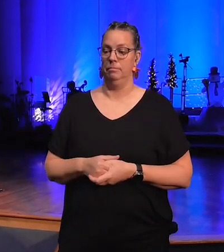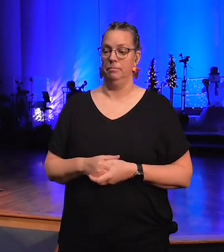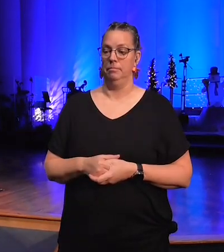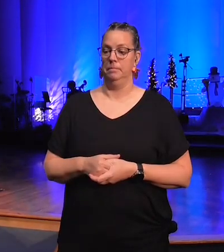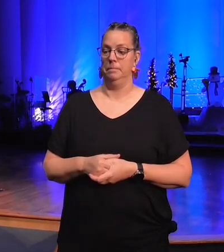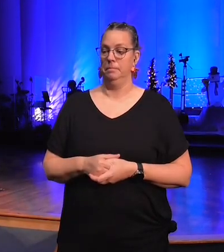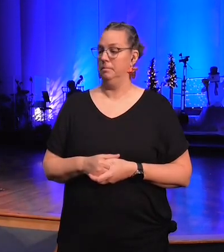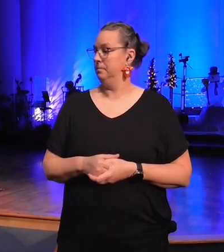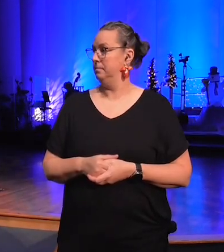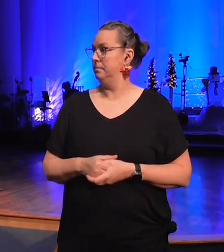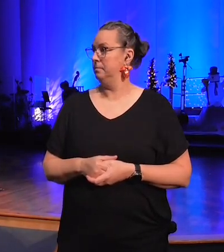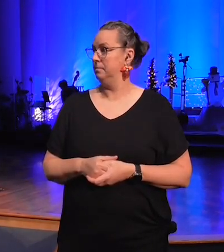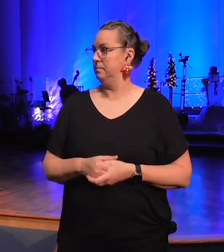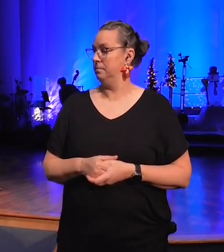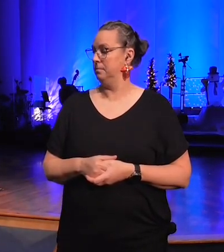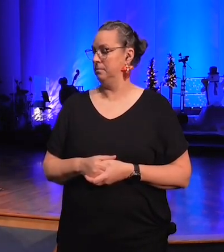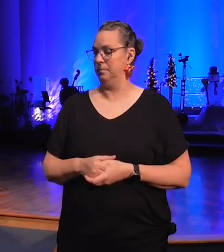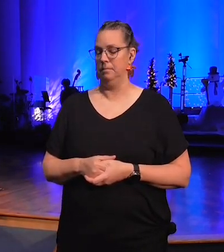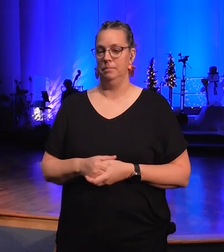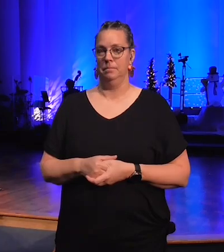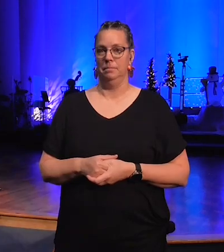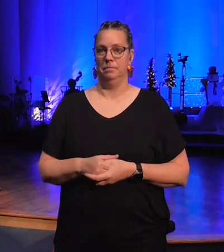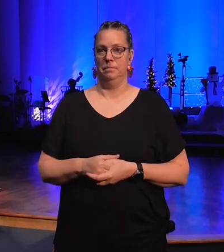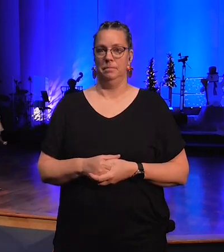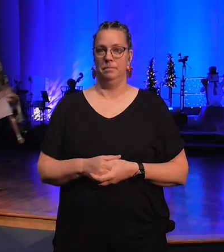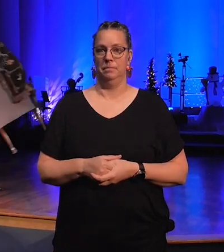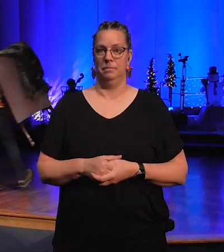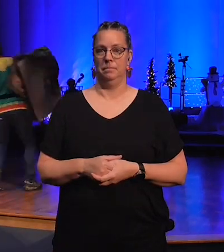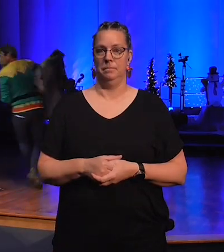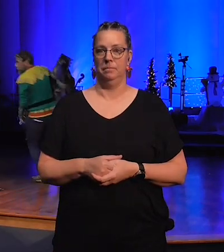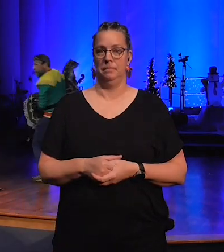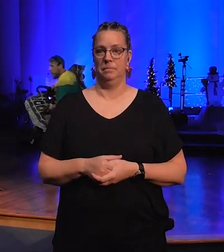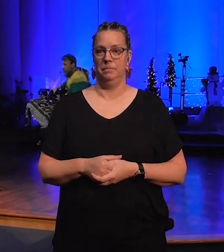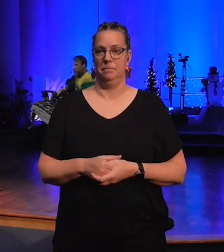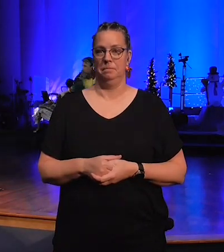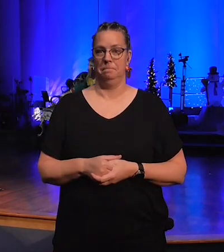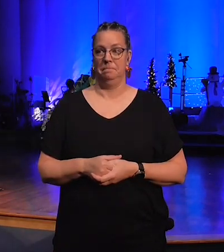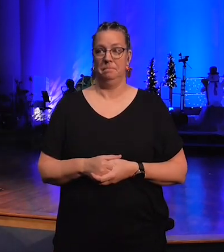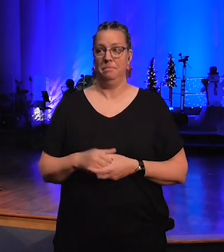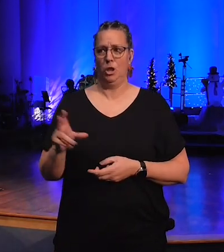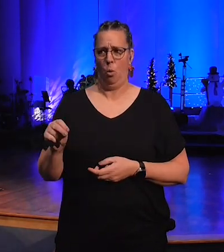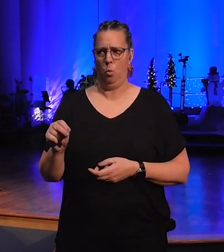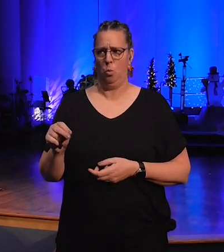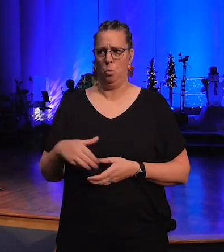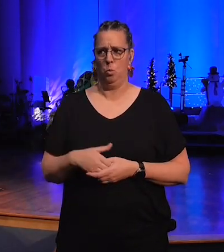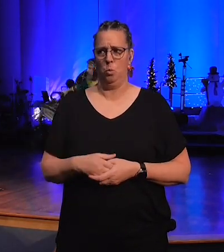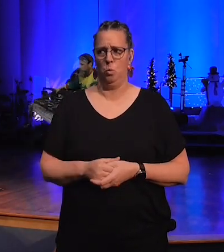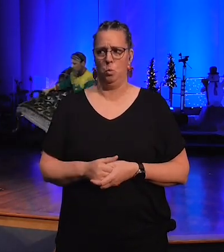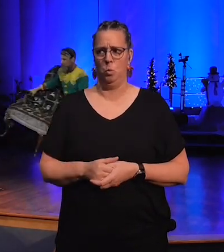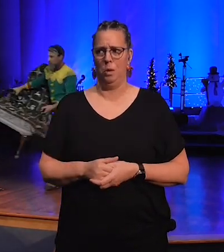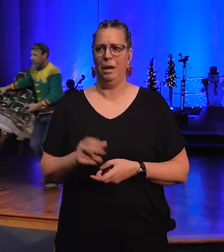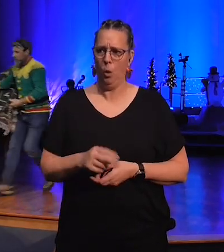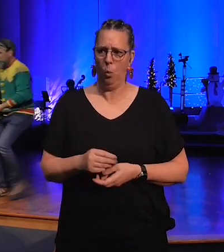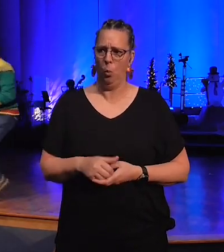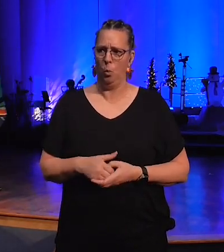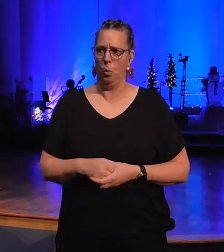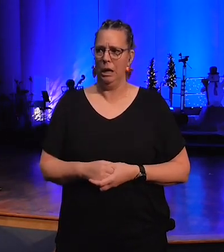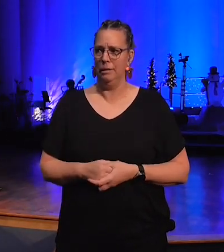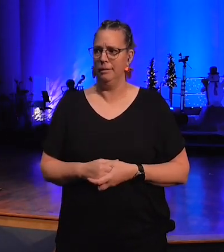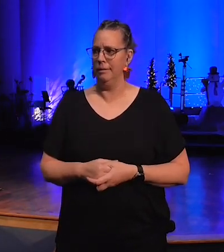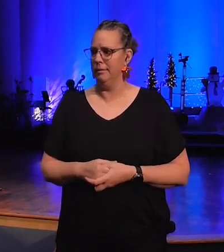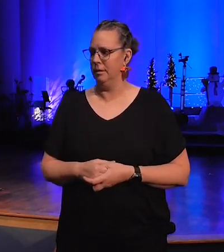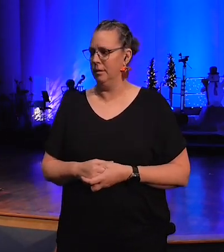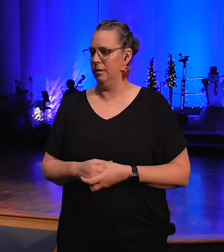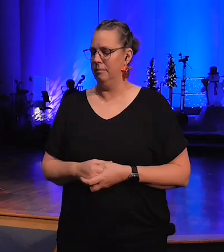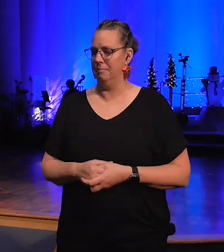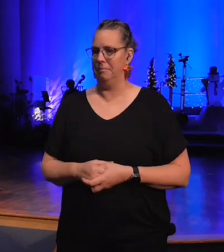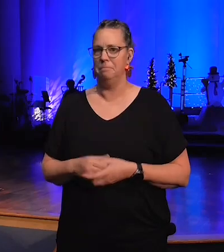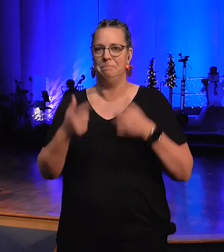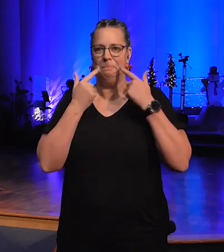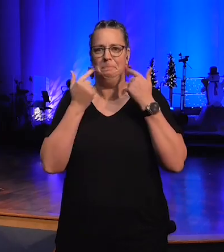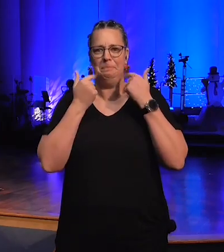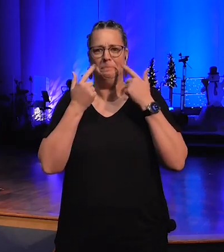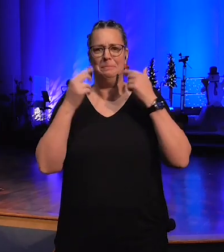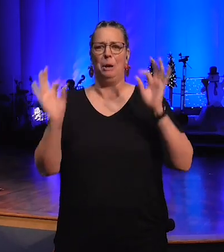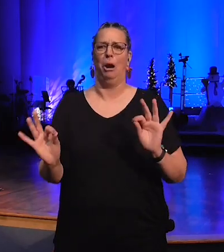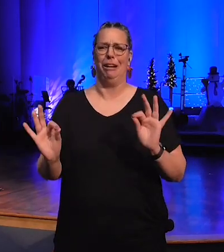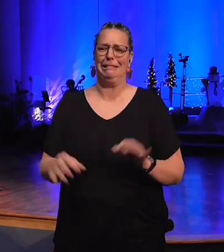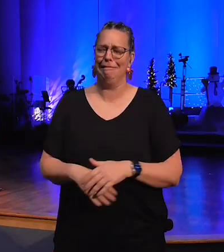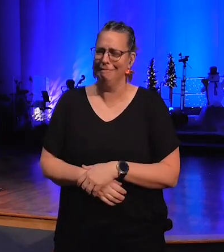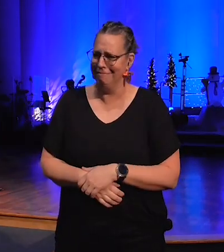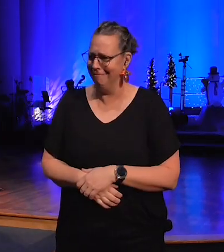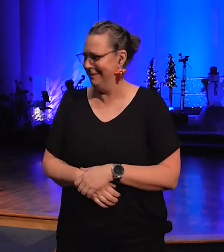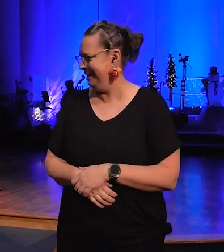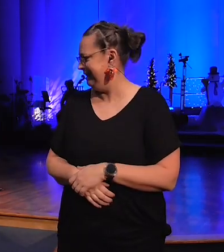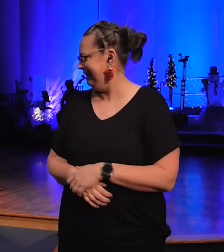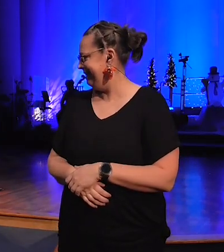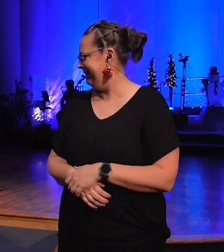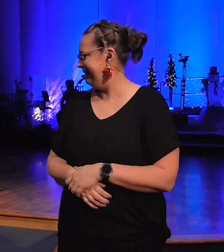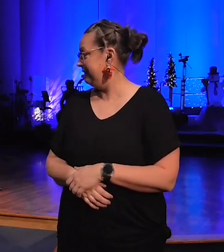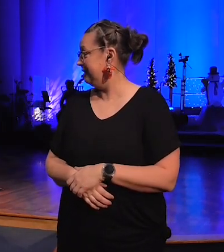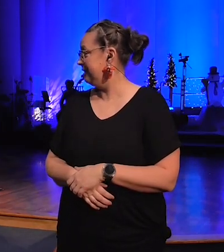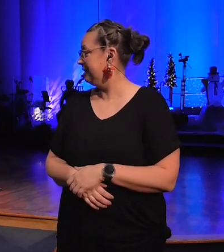chair no that no